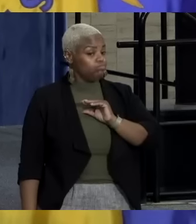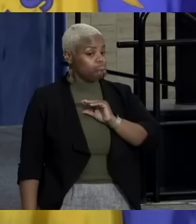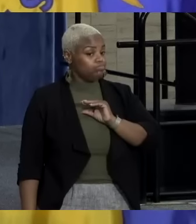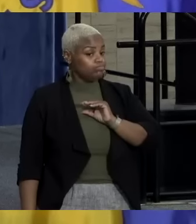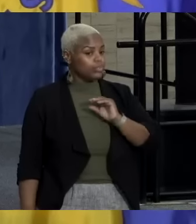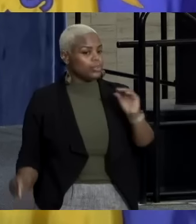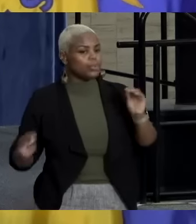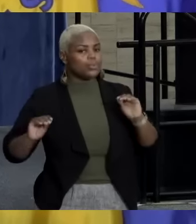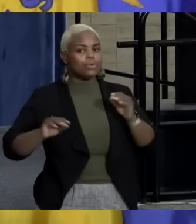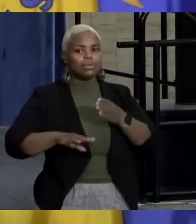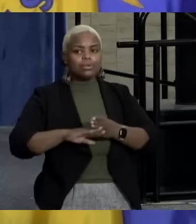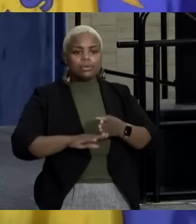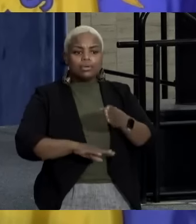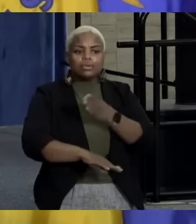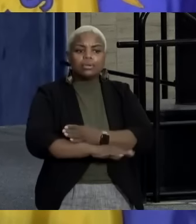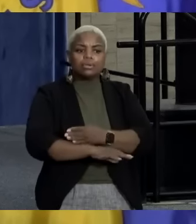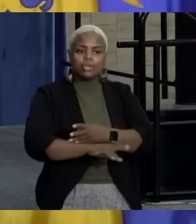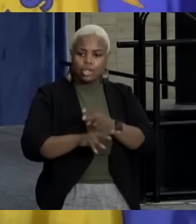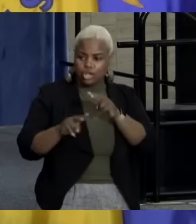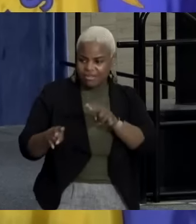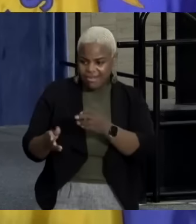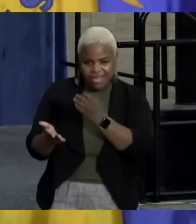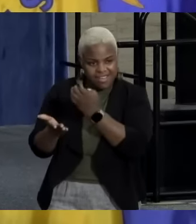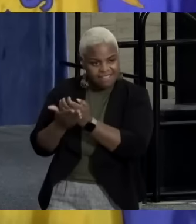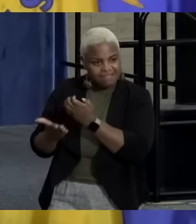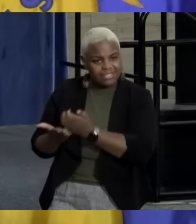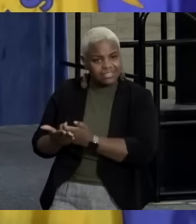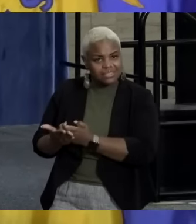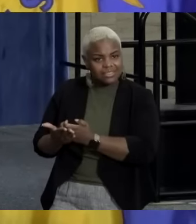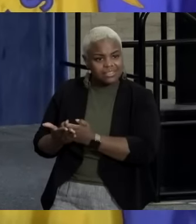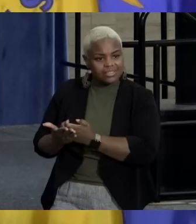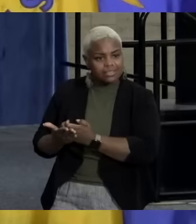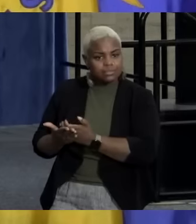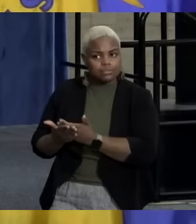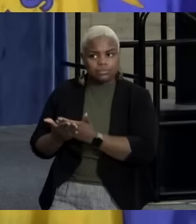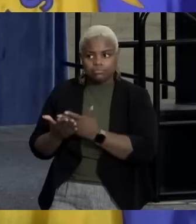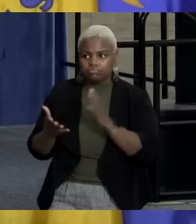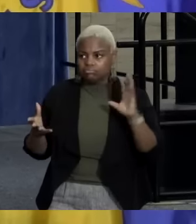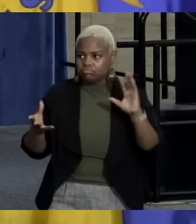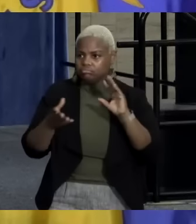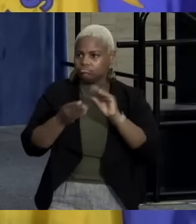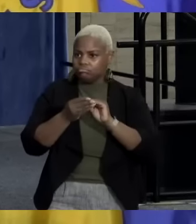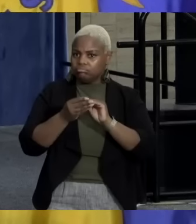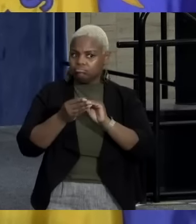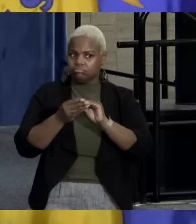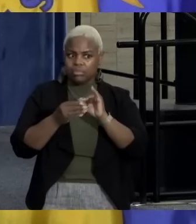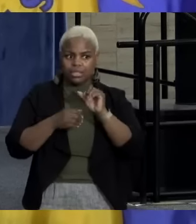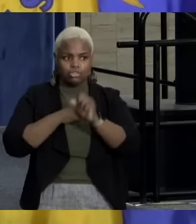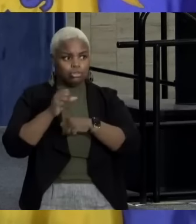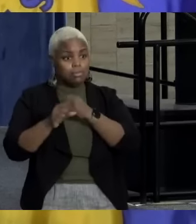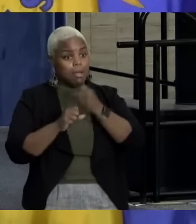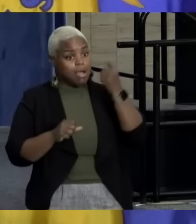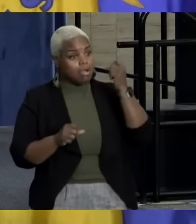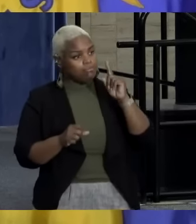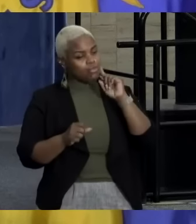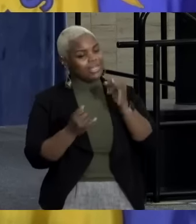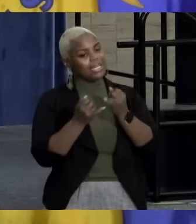assessing the evidence for years. And so, they did an independent review and were enthusiastic